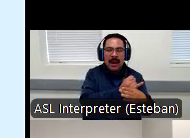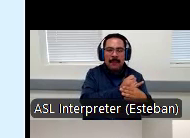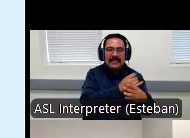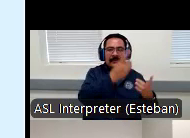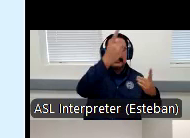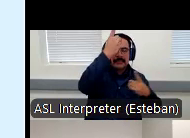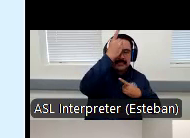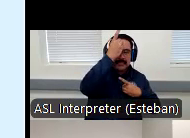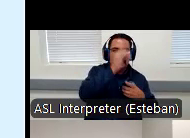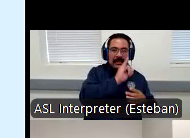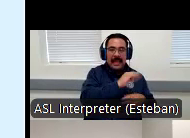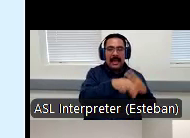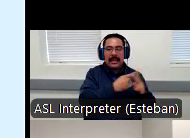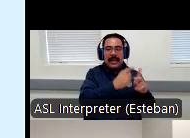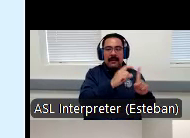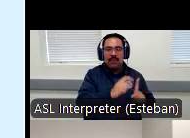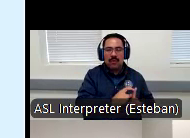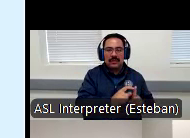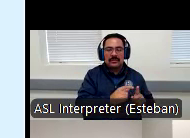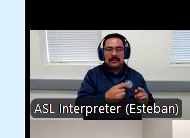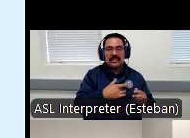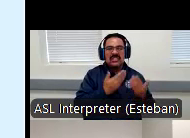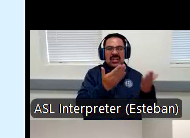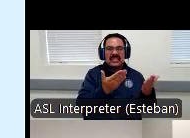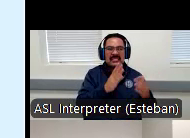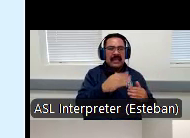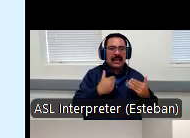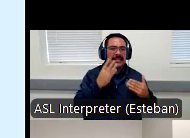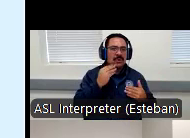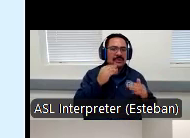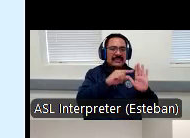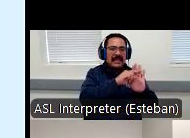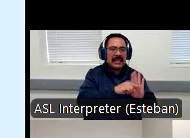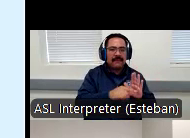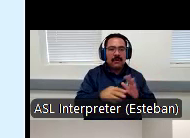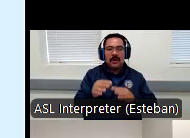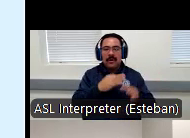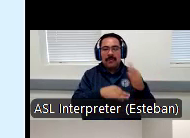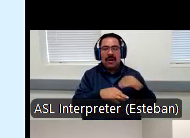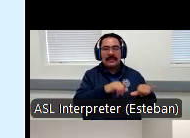the human experience of disability is negative. Replace "confined to wheelchair" with "wheelchair